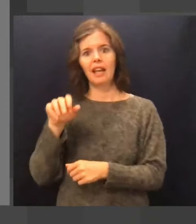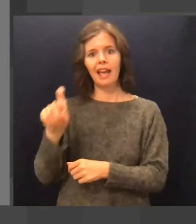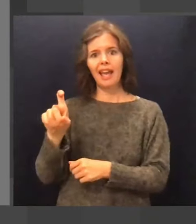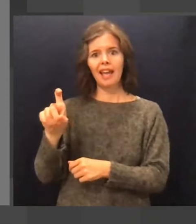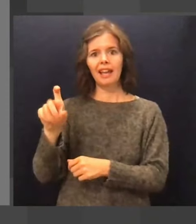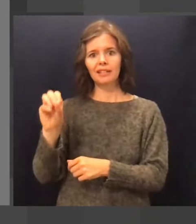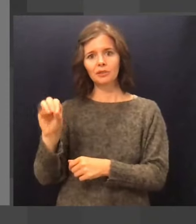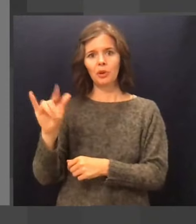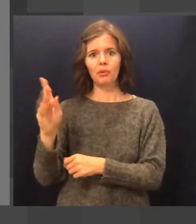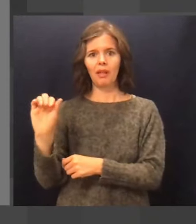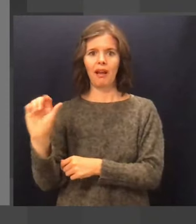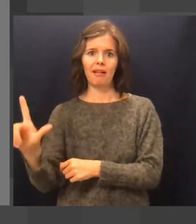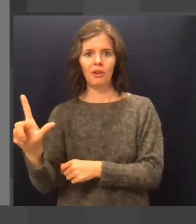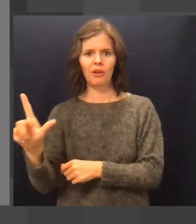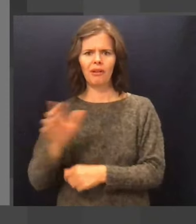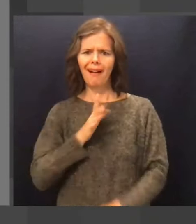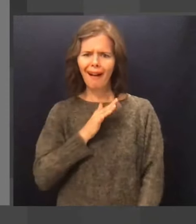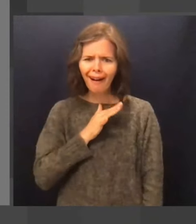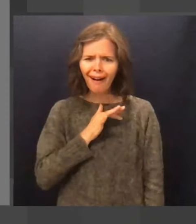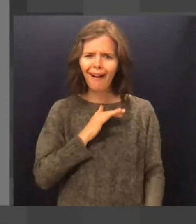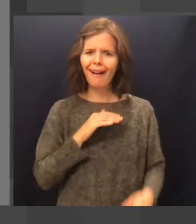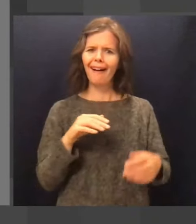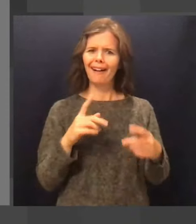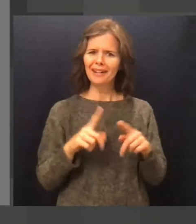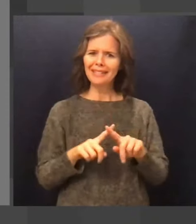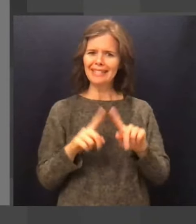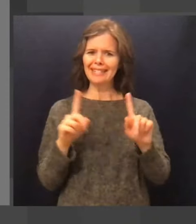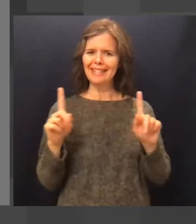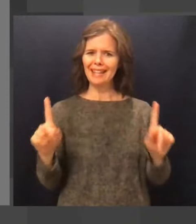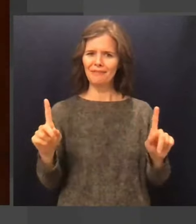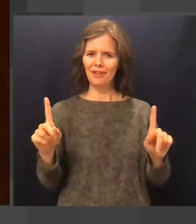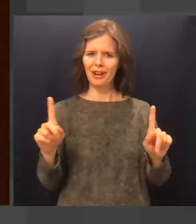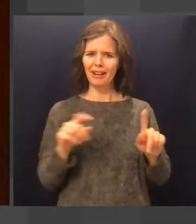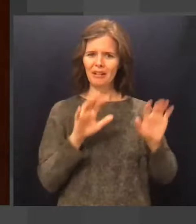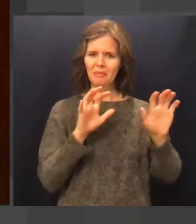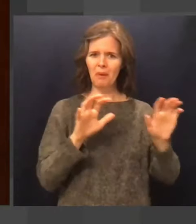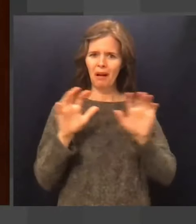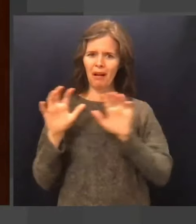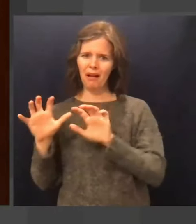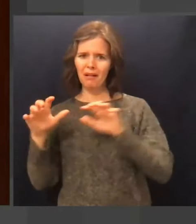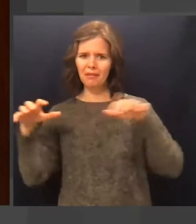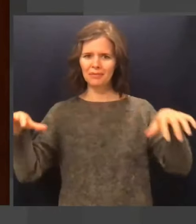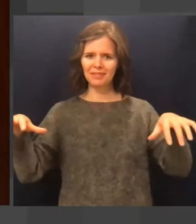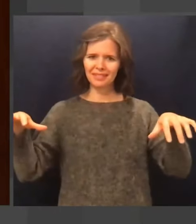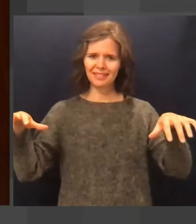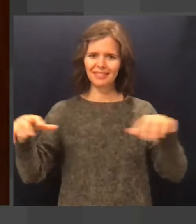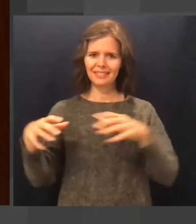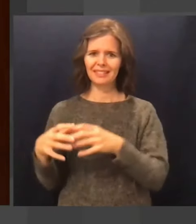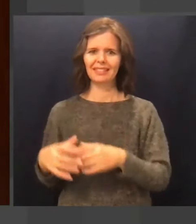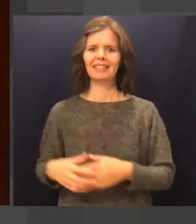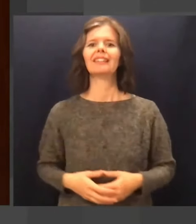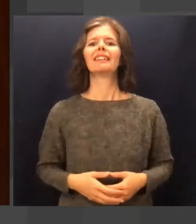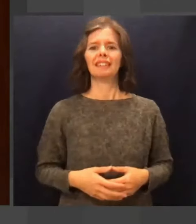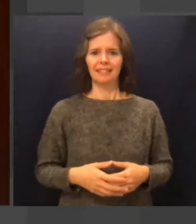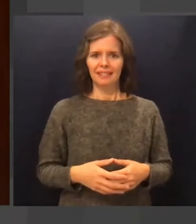POSSIBLE. THE WARDEN AND THE AXOLOTL. IT CREATES A DRAMATIC PLAY